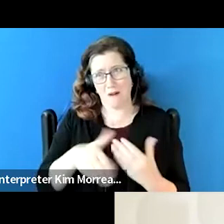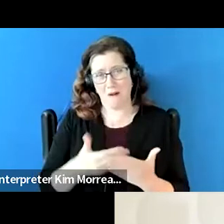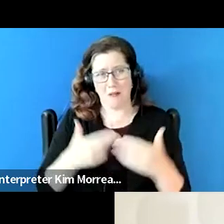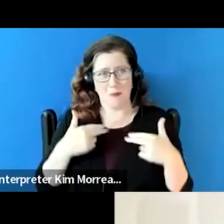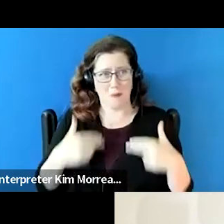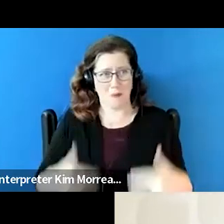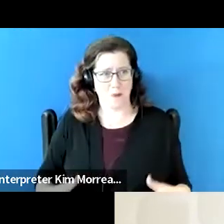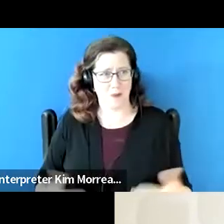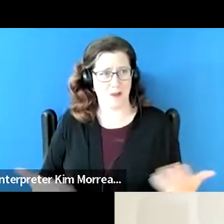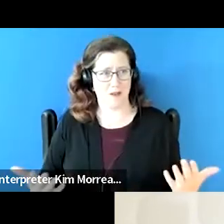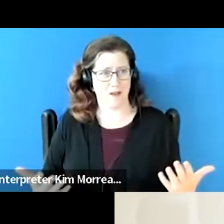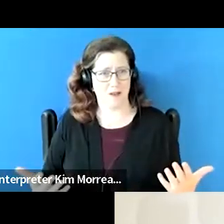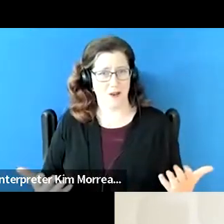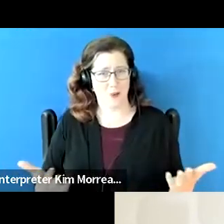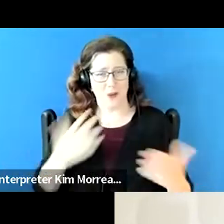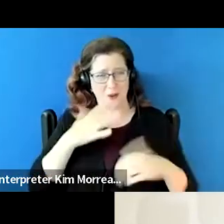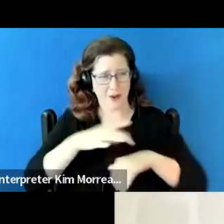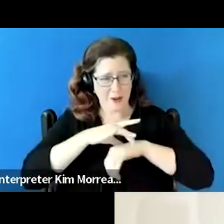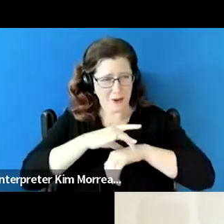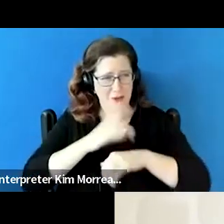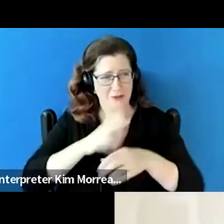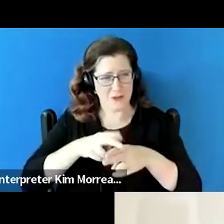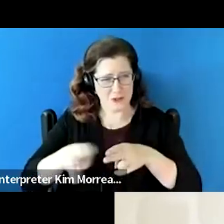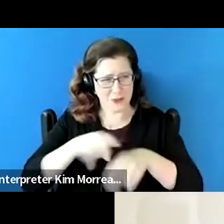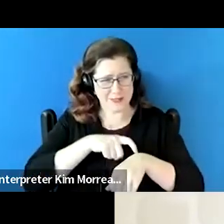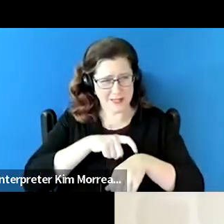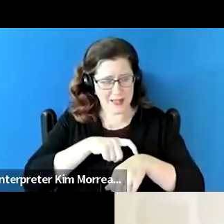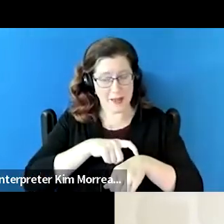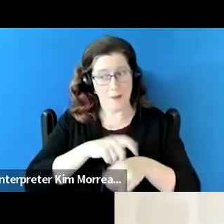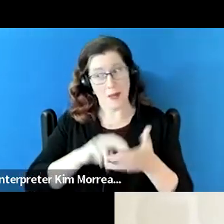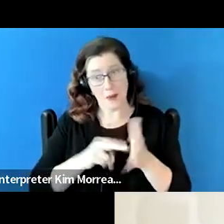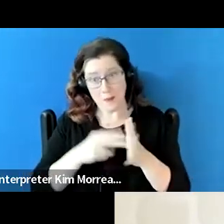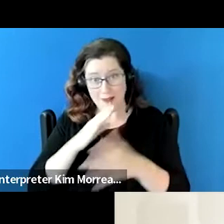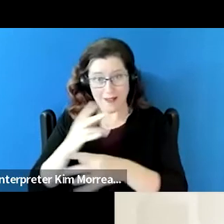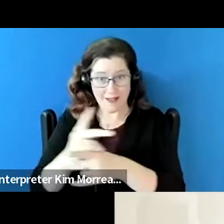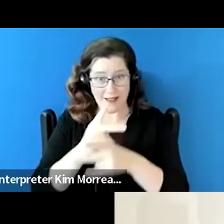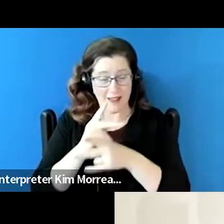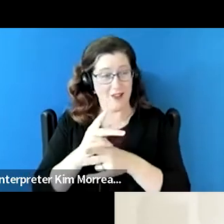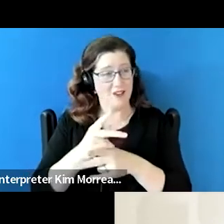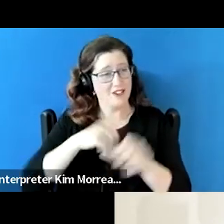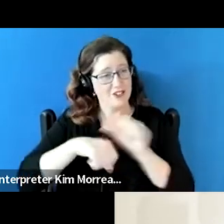We're on this earth so short and so caring for each other, we have to care for each other to be able